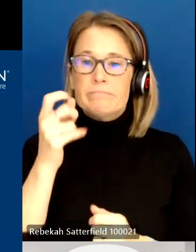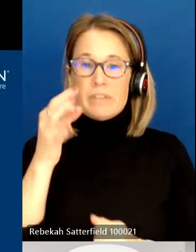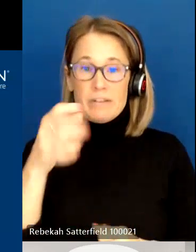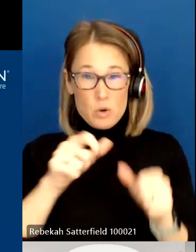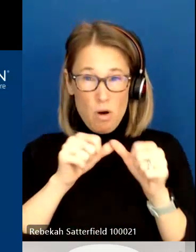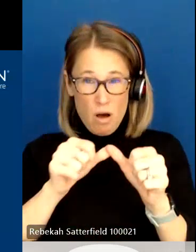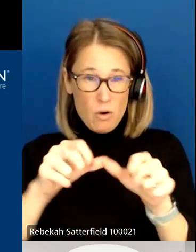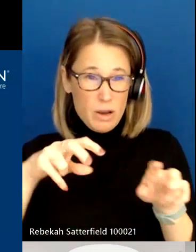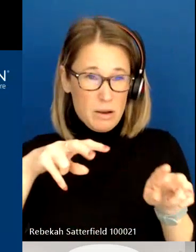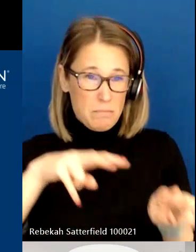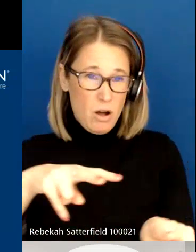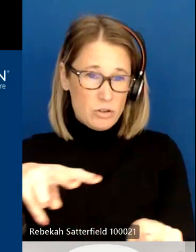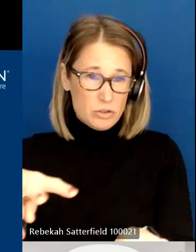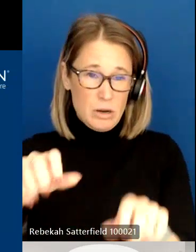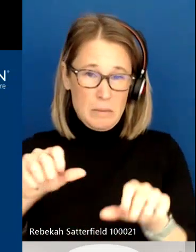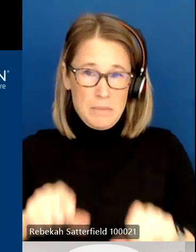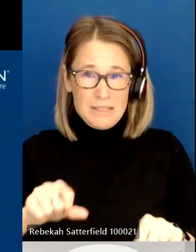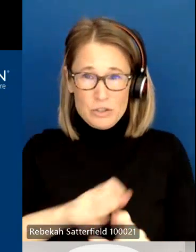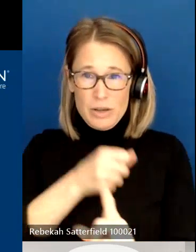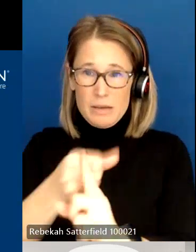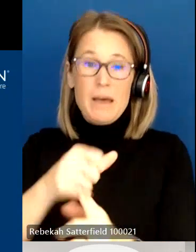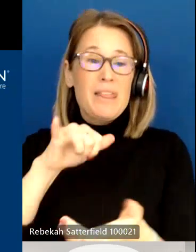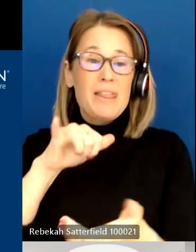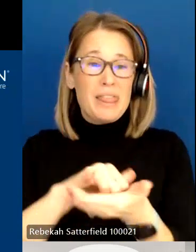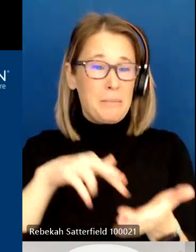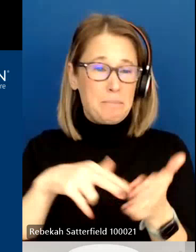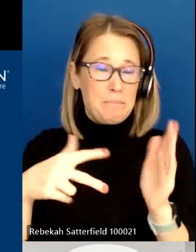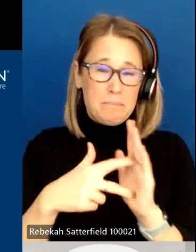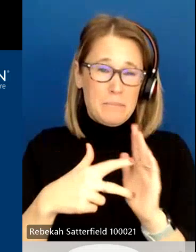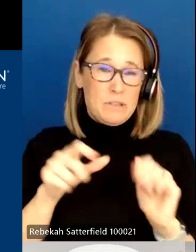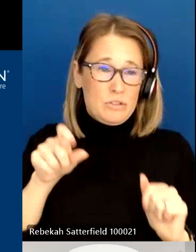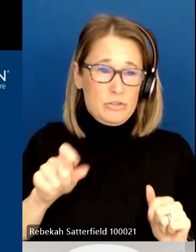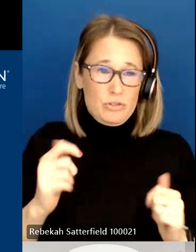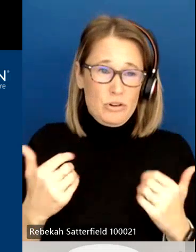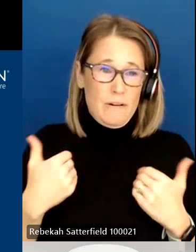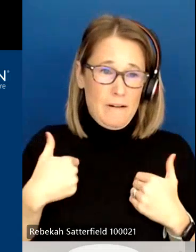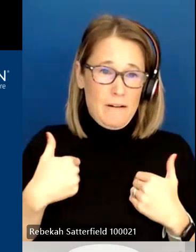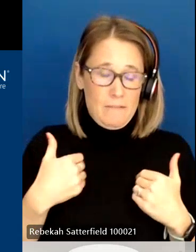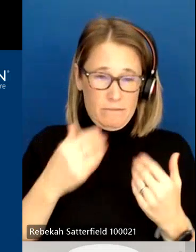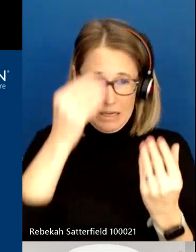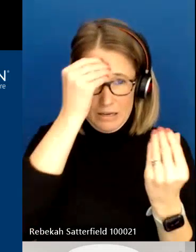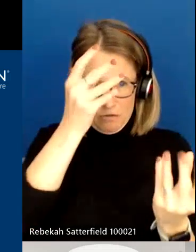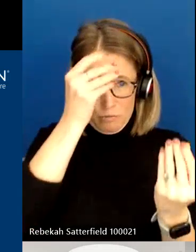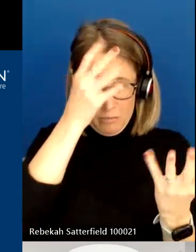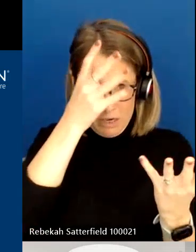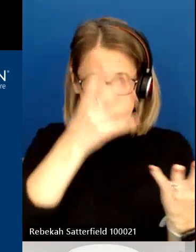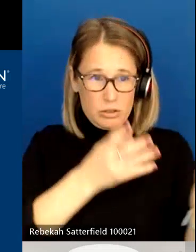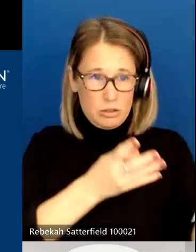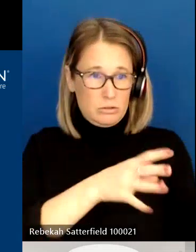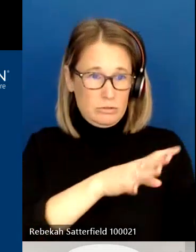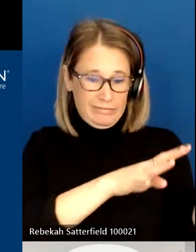potential impacts so that suggests that there should be uh data coming in being reviewed and